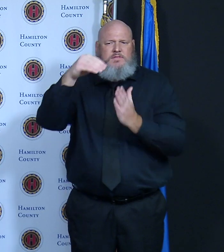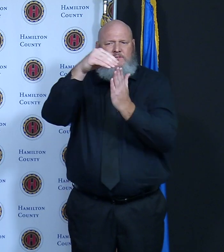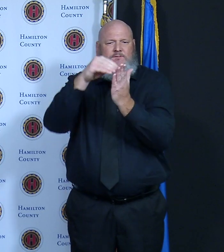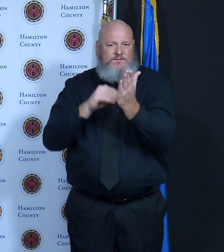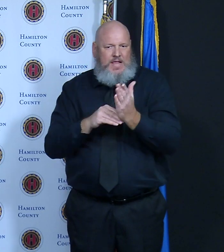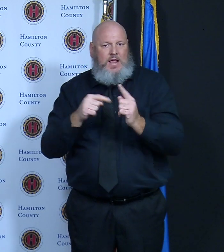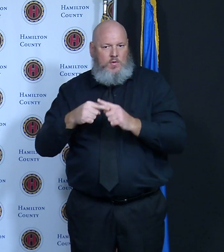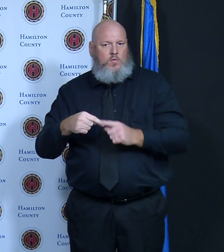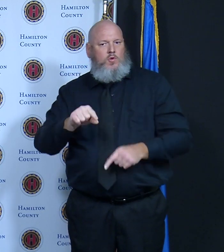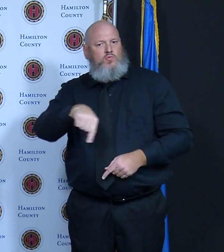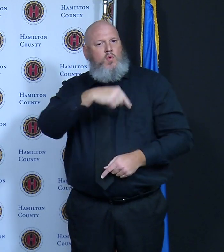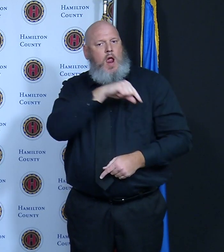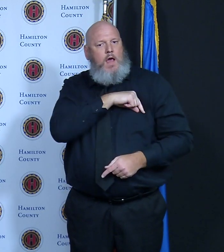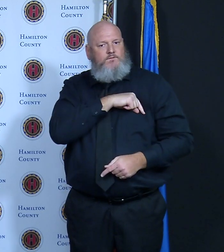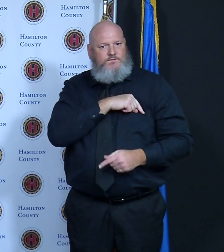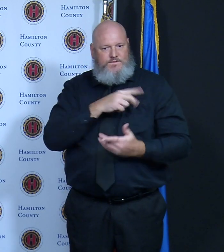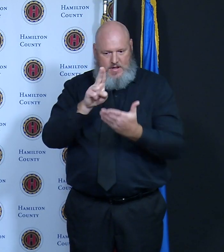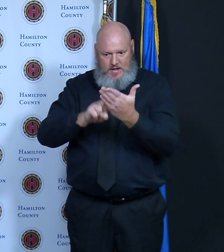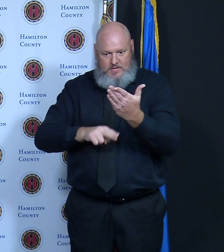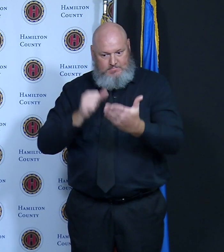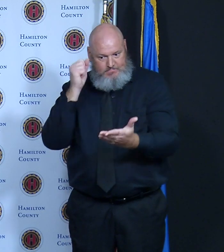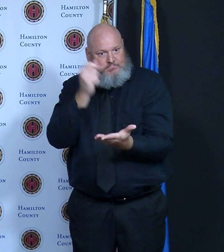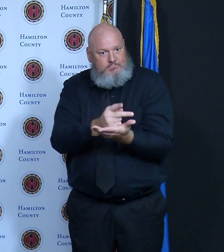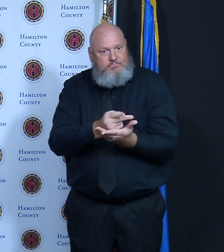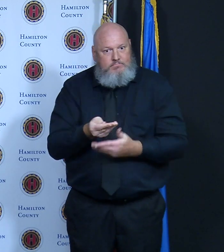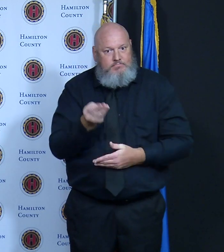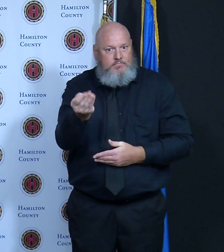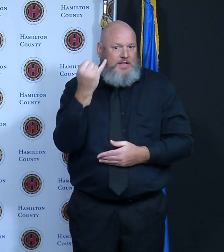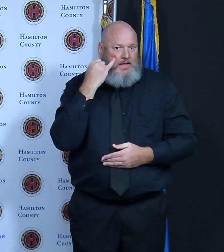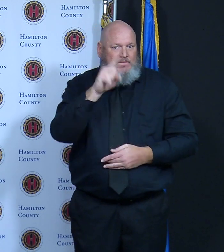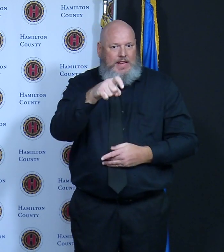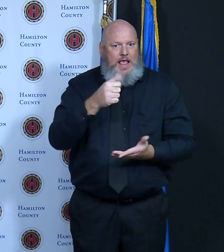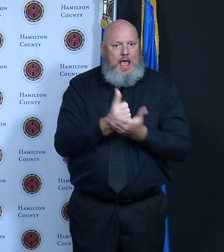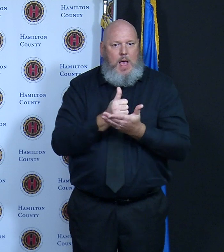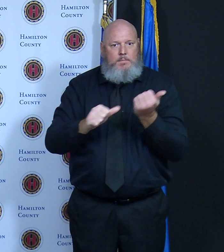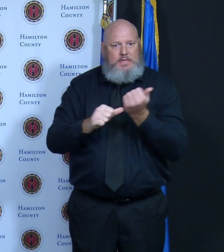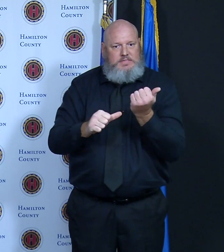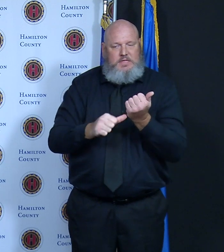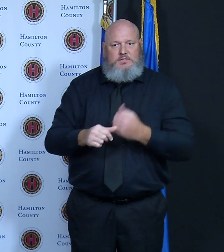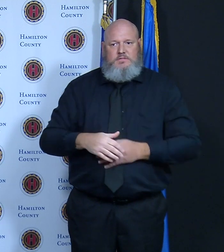for you to call to see if you do qualify for that assistance it's through